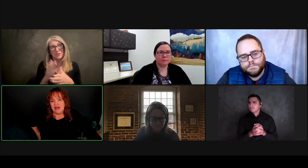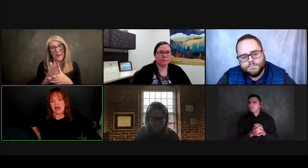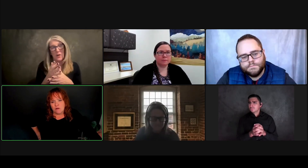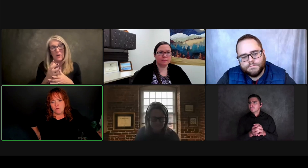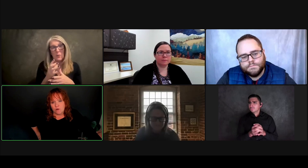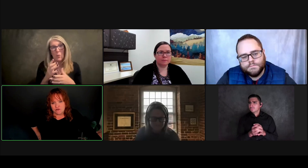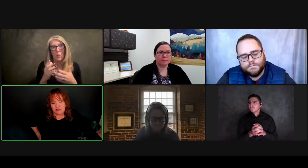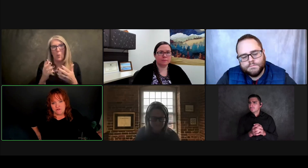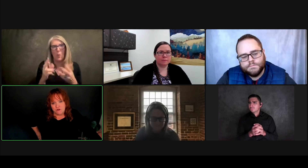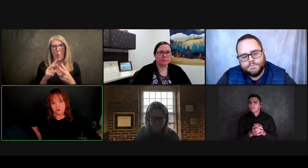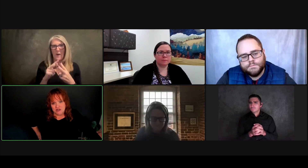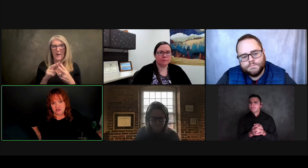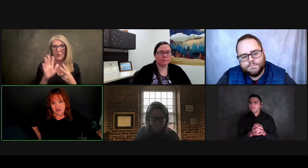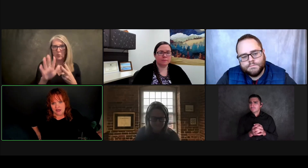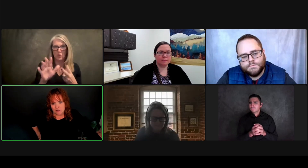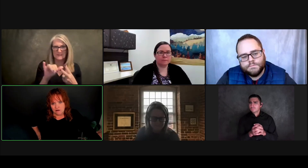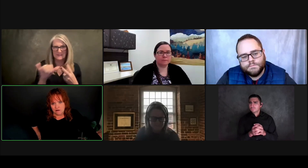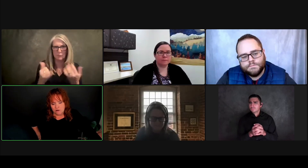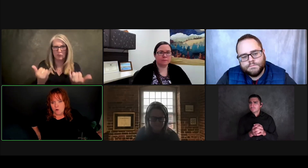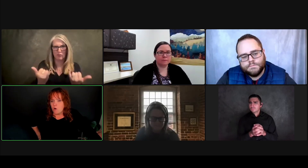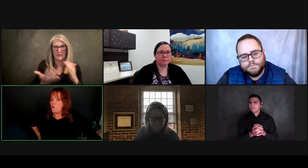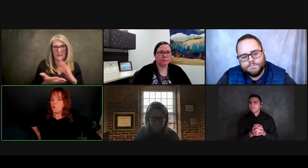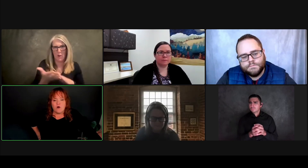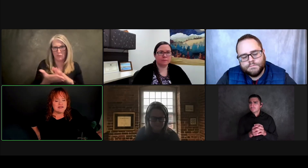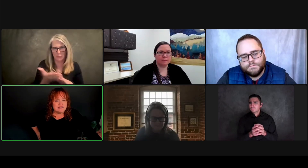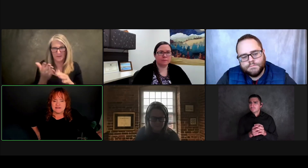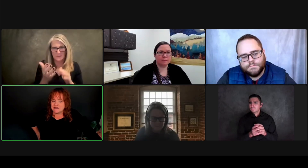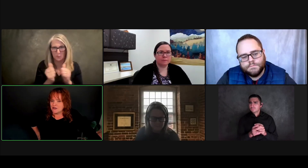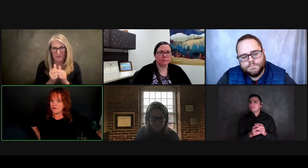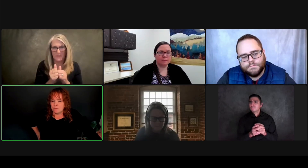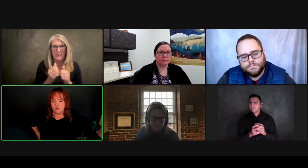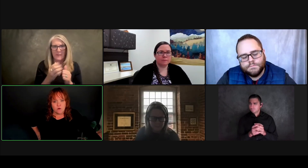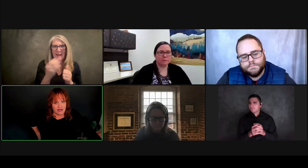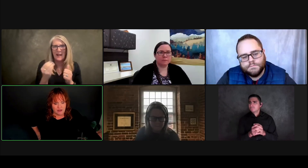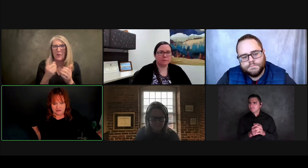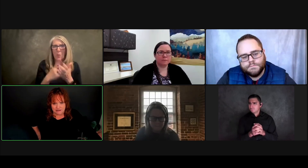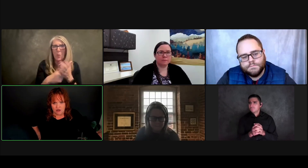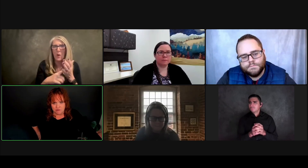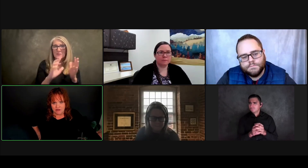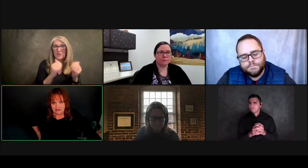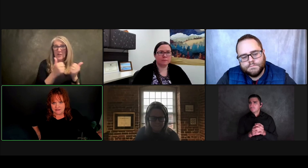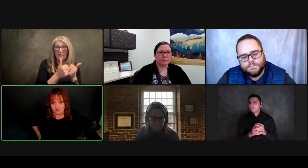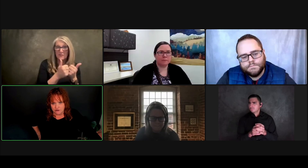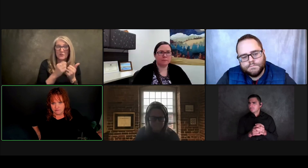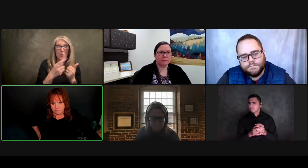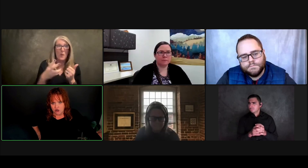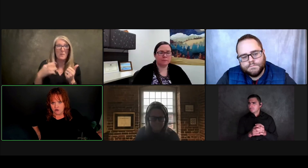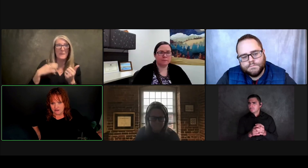I'm wondering if you could share what system your campus operates under currently.